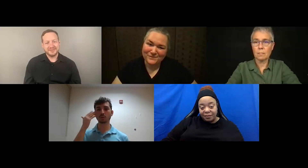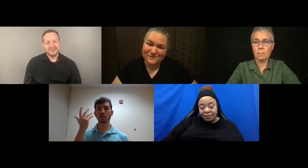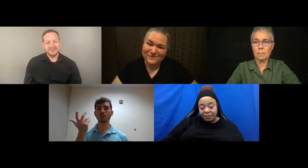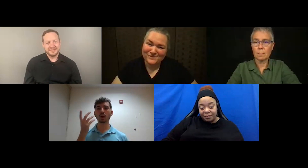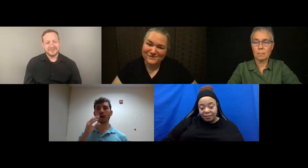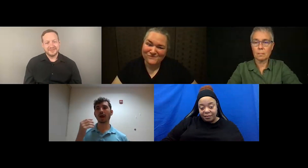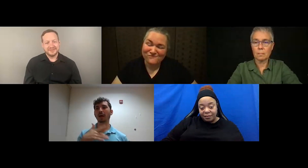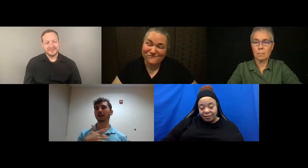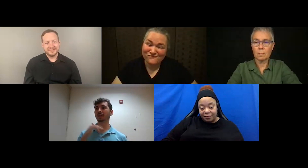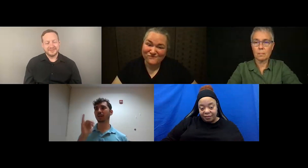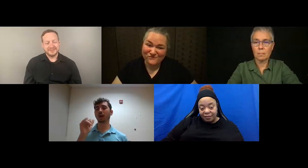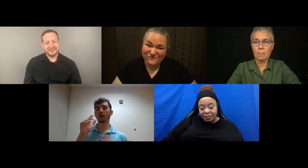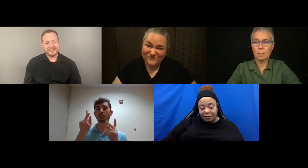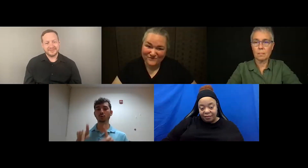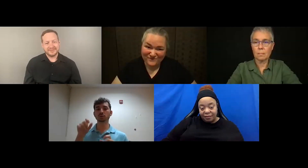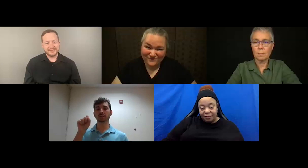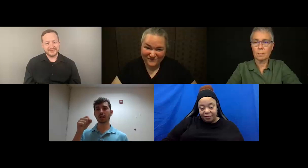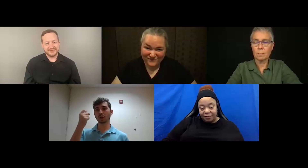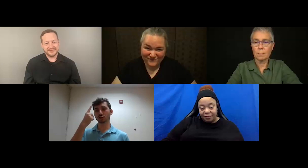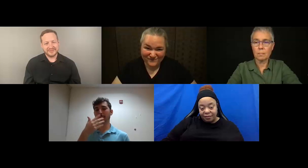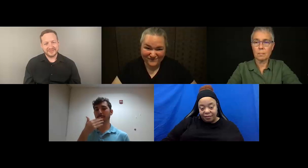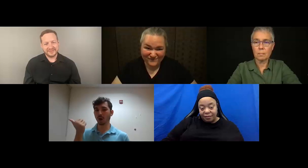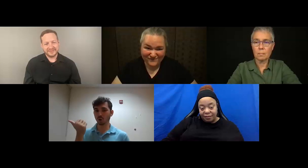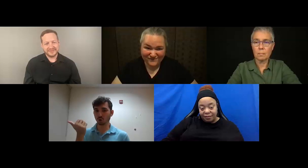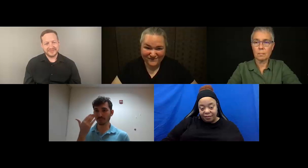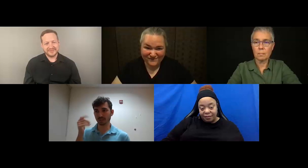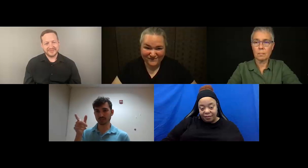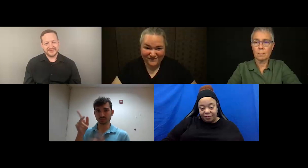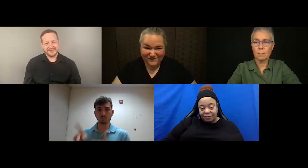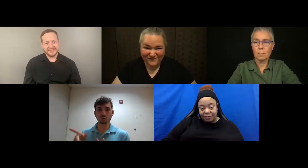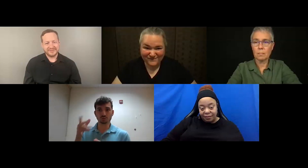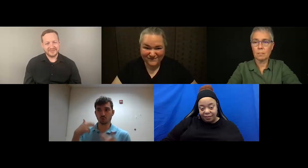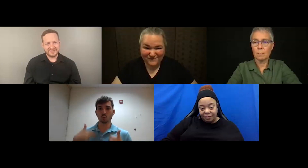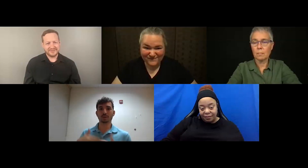They're certified. So that's where I put my trust. Not everyone of course,